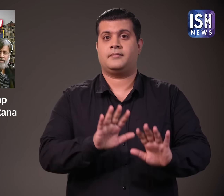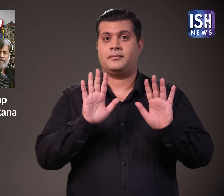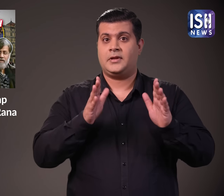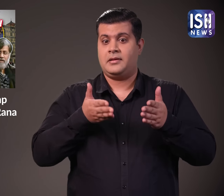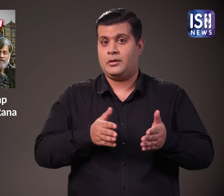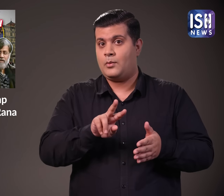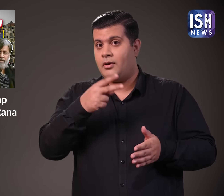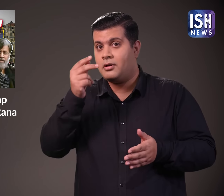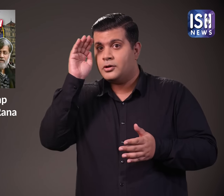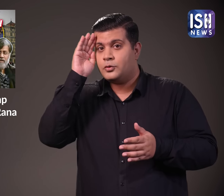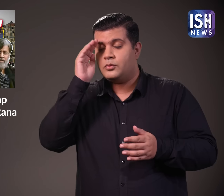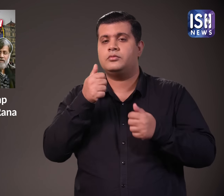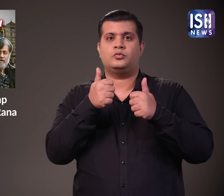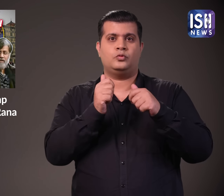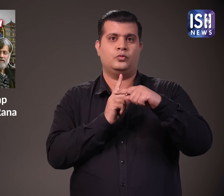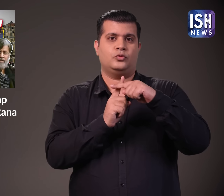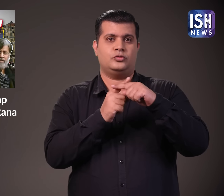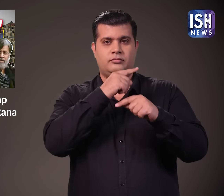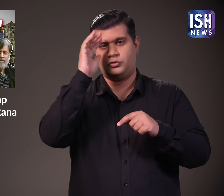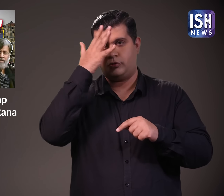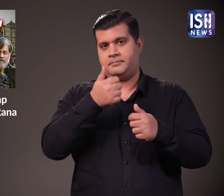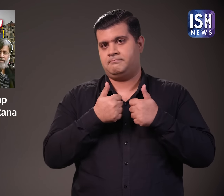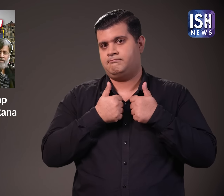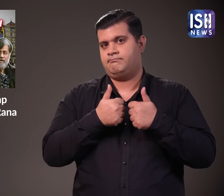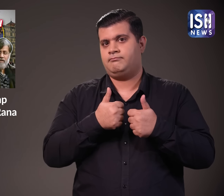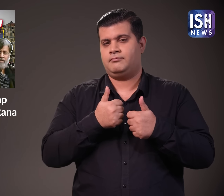Now here’s some positive news coming from the US and Trump.